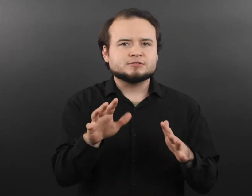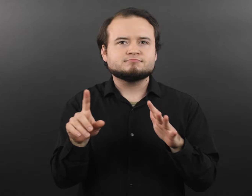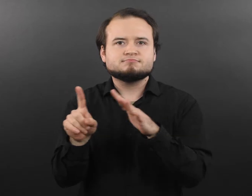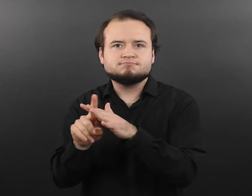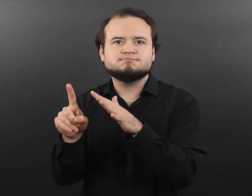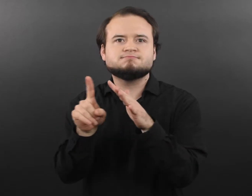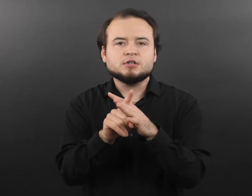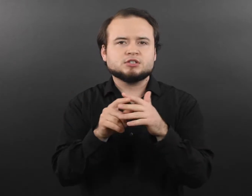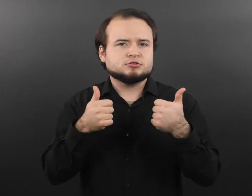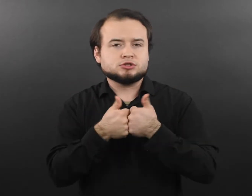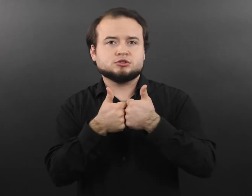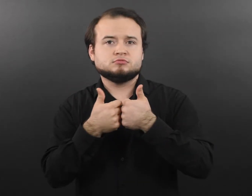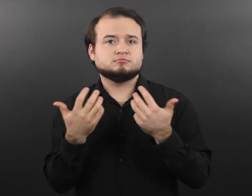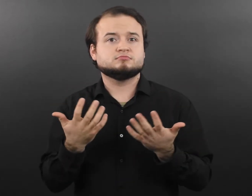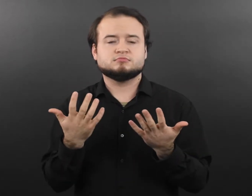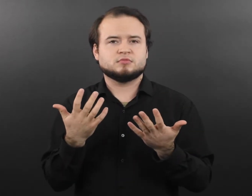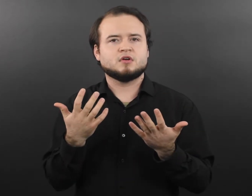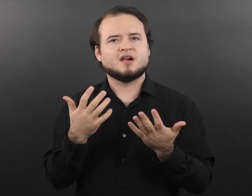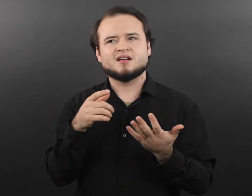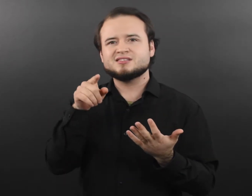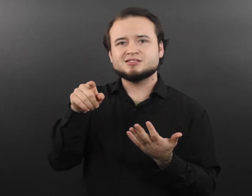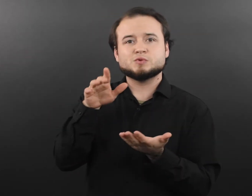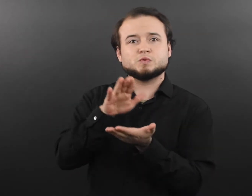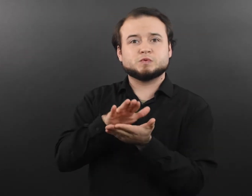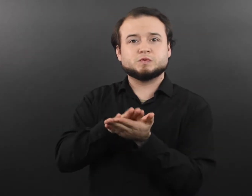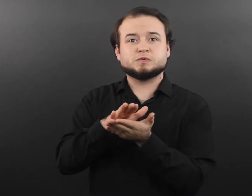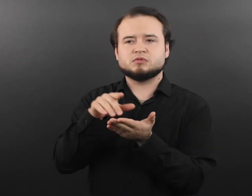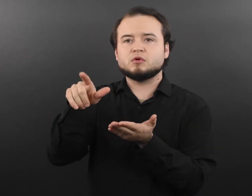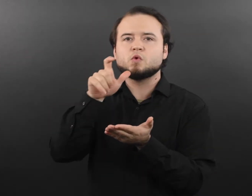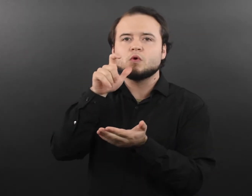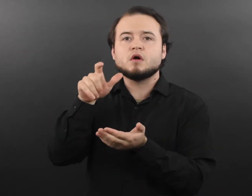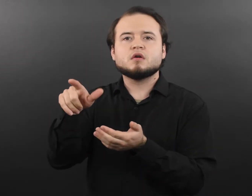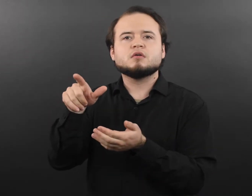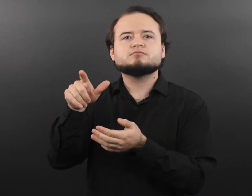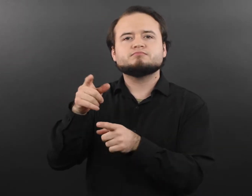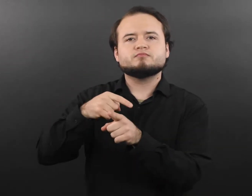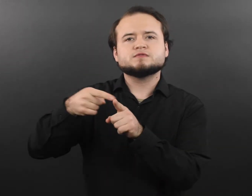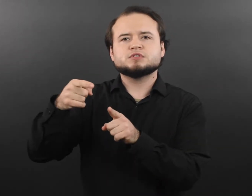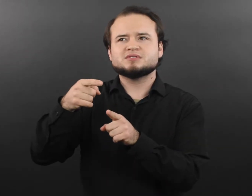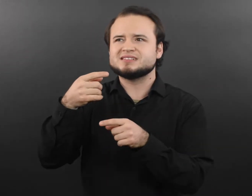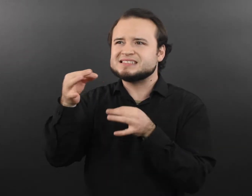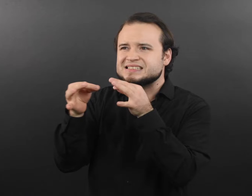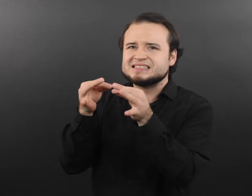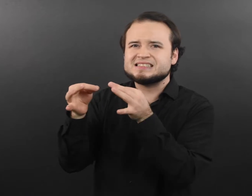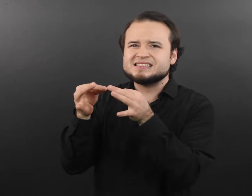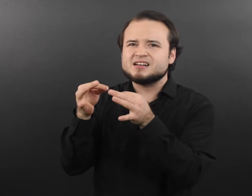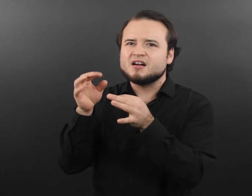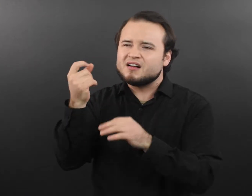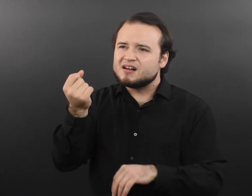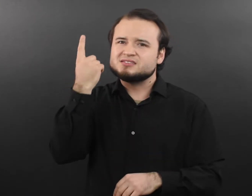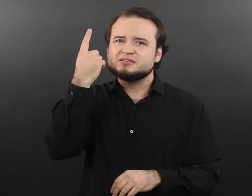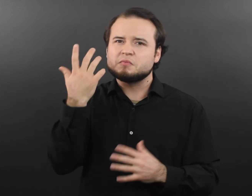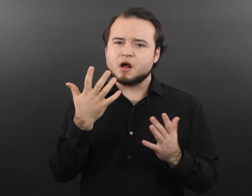“experienced challenges with helping school based professionals to